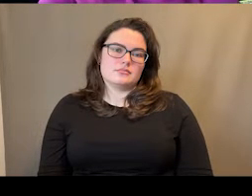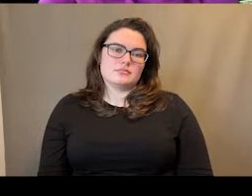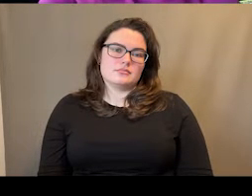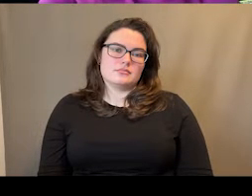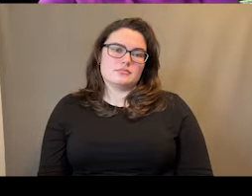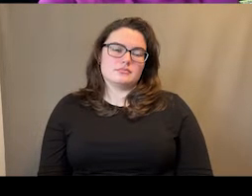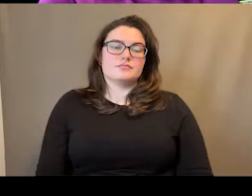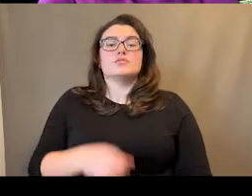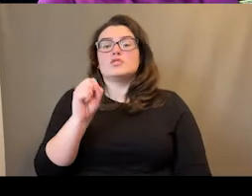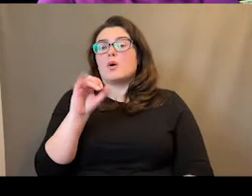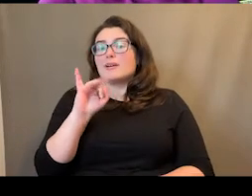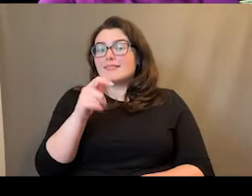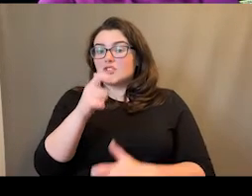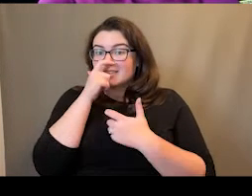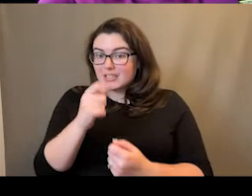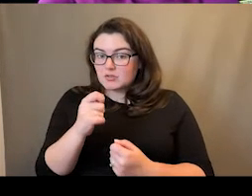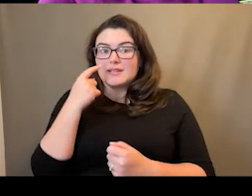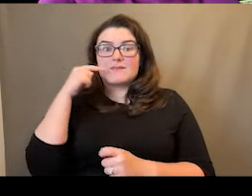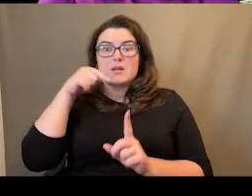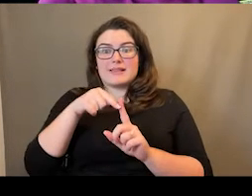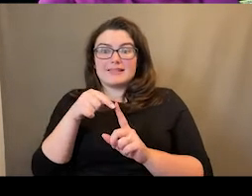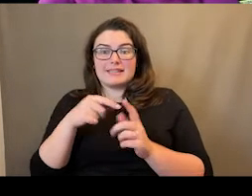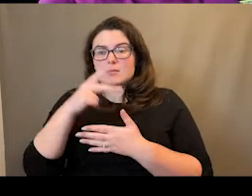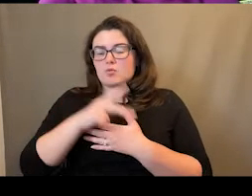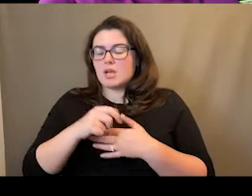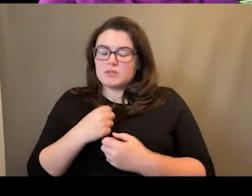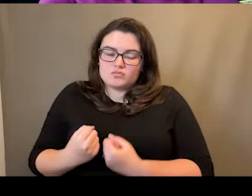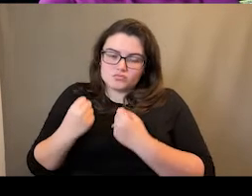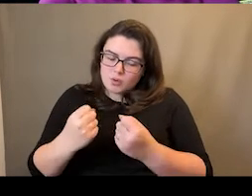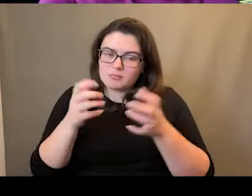If you're interested in the build and broaden program, I would strongly encourage you to check it out